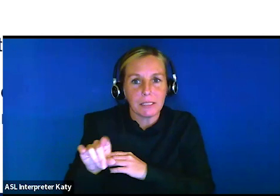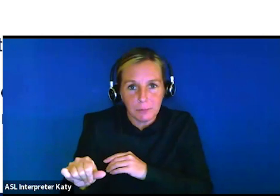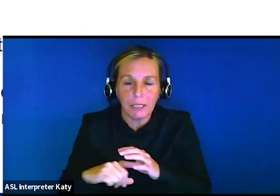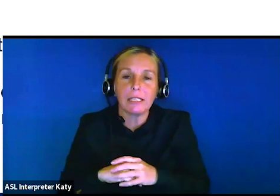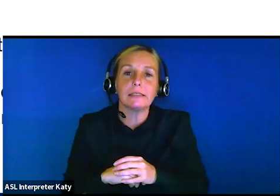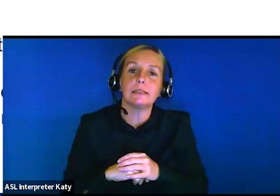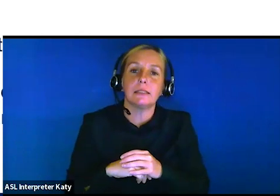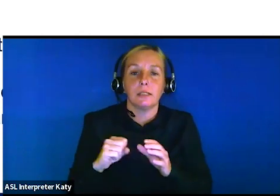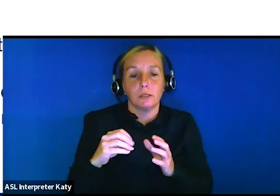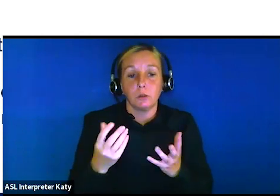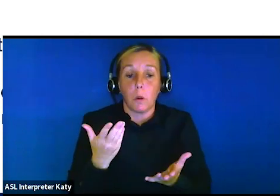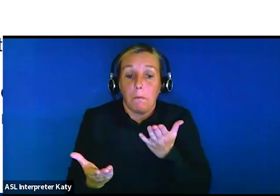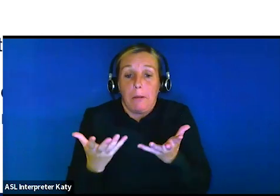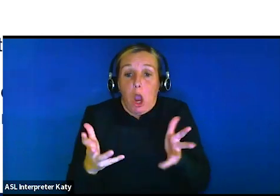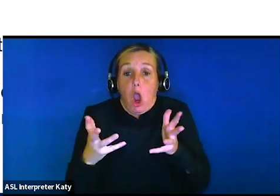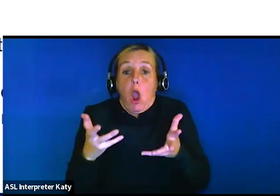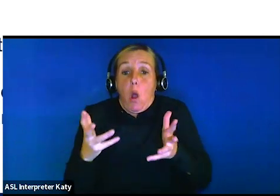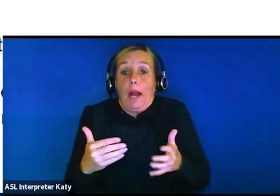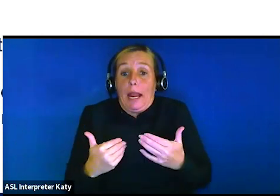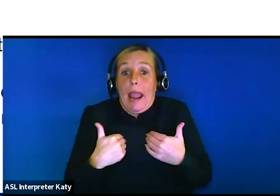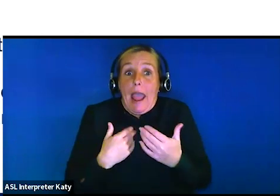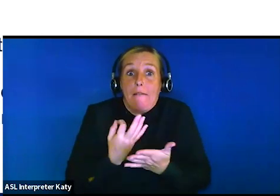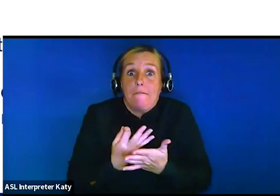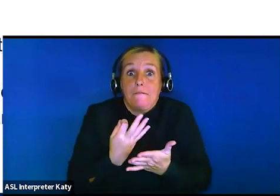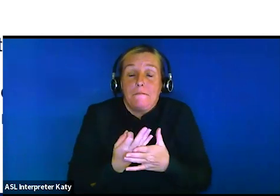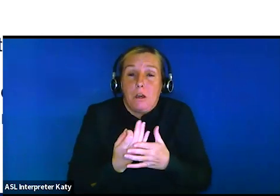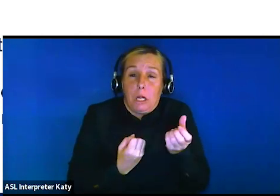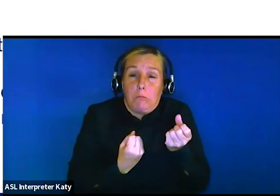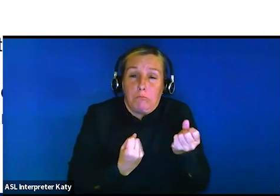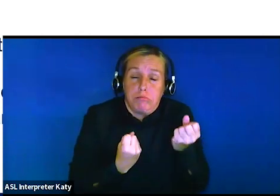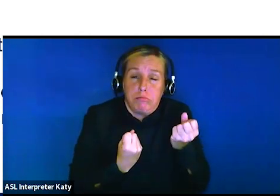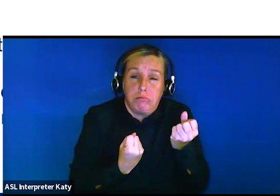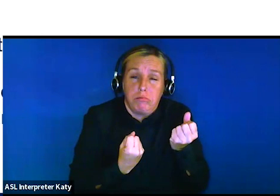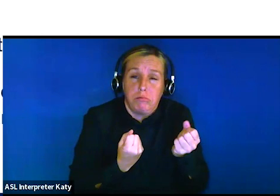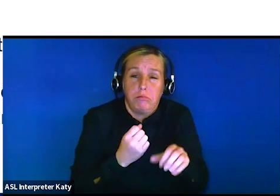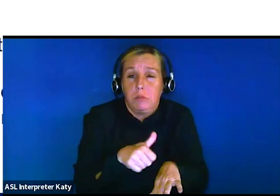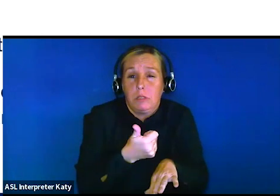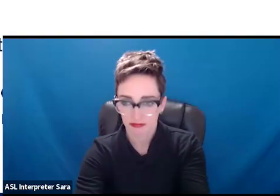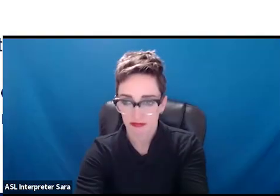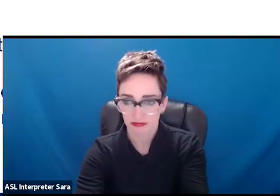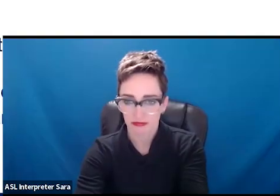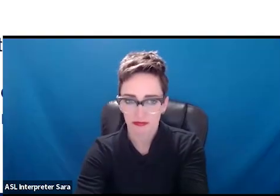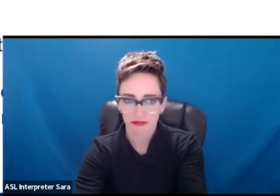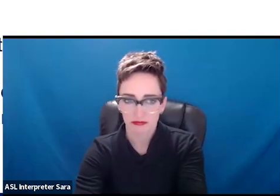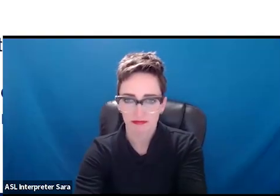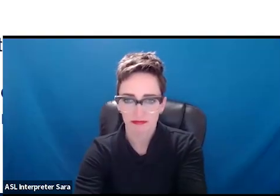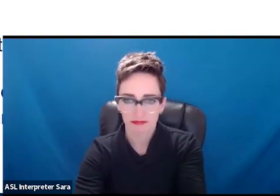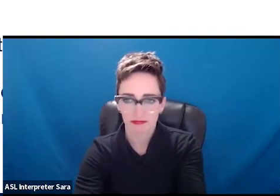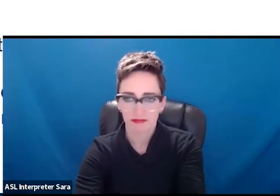So you may already have good funding and legislation that supports your... I think Director